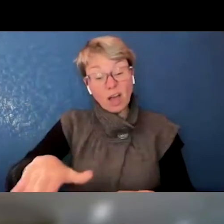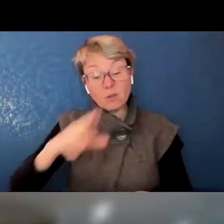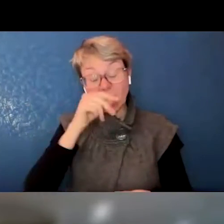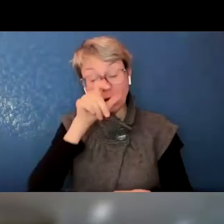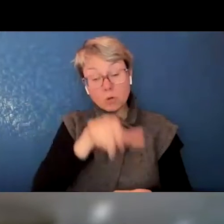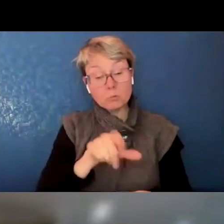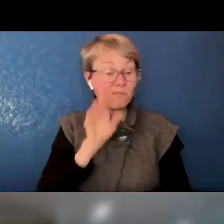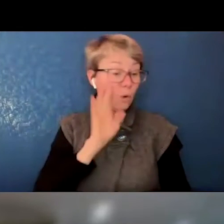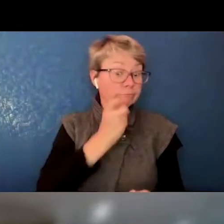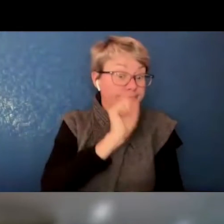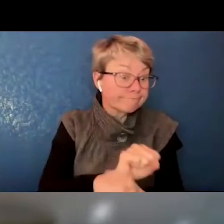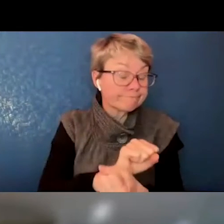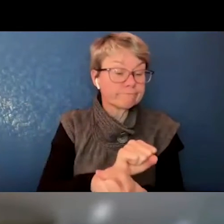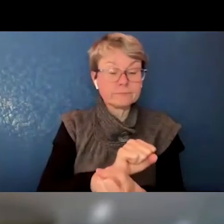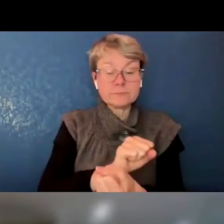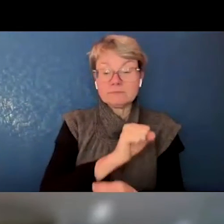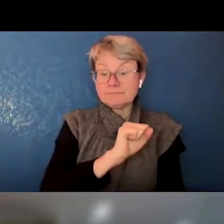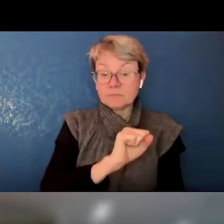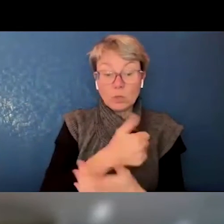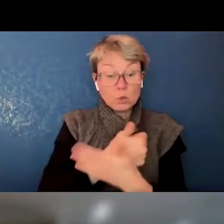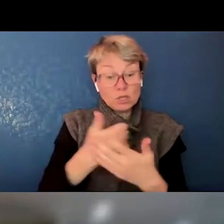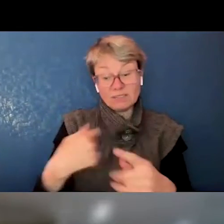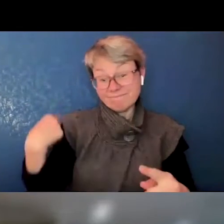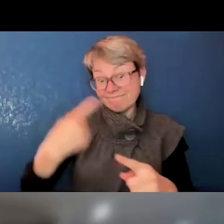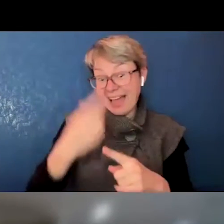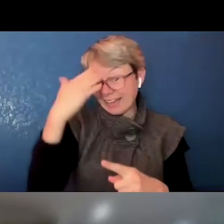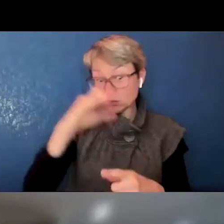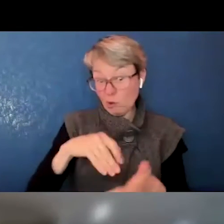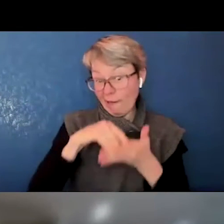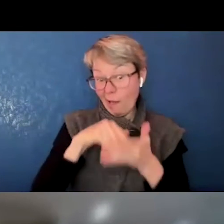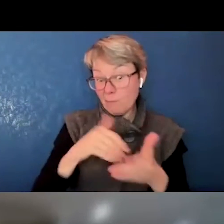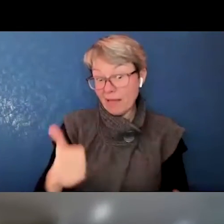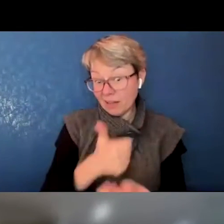that assistance they've needed and so to then get that kind of approbation or approval from a young